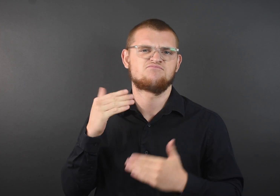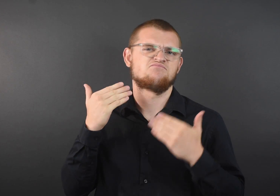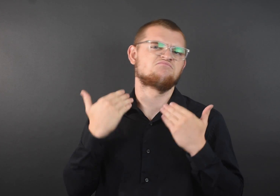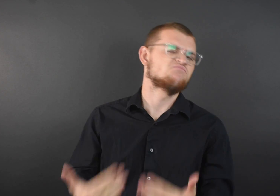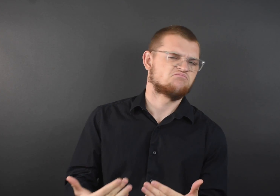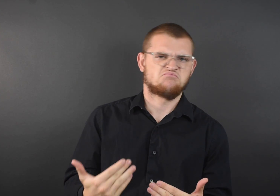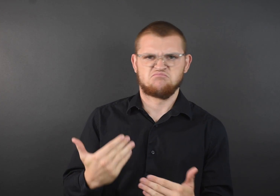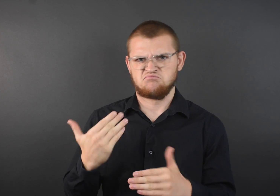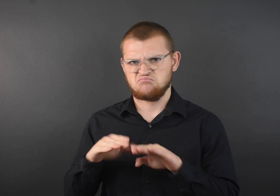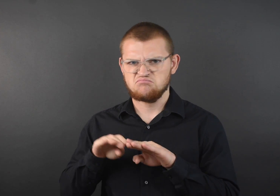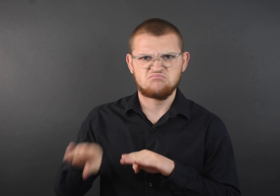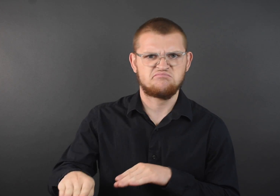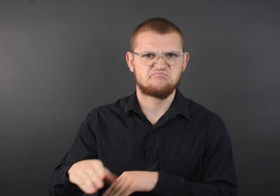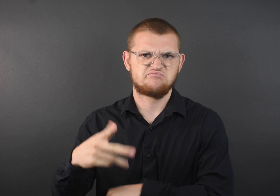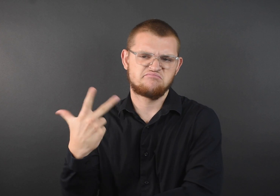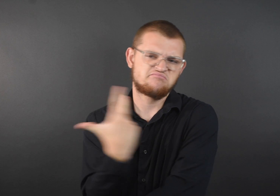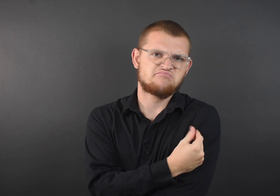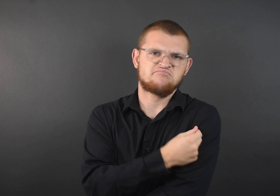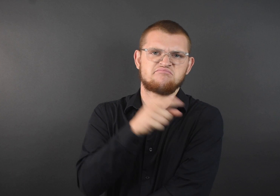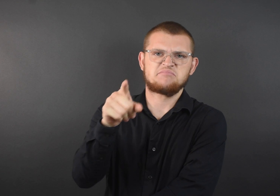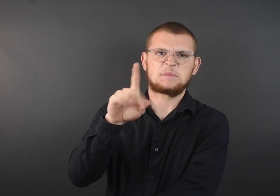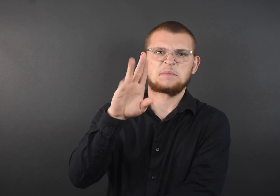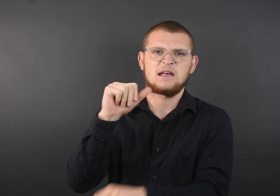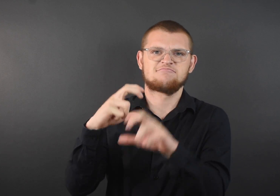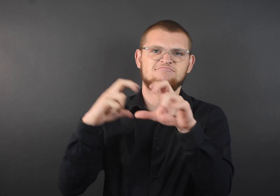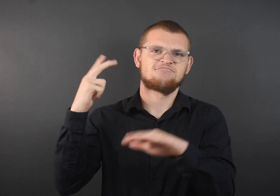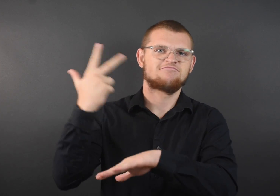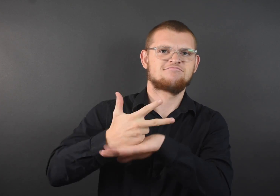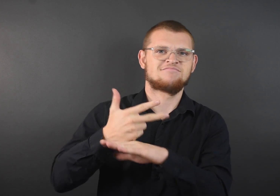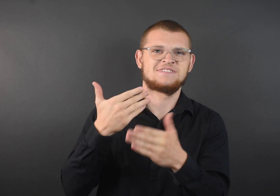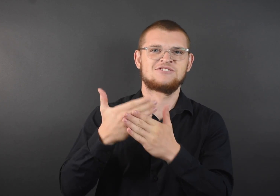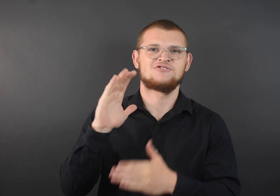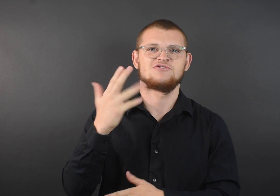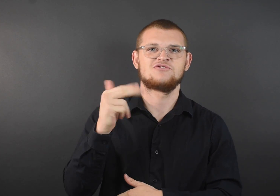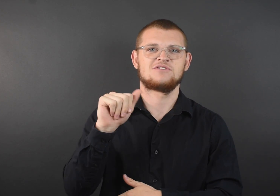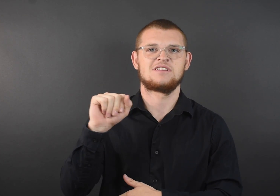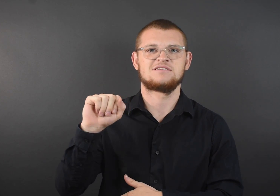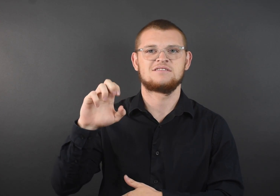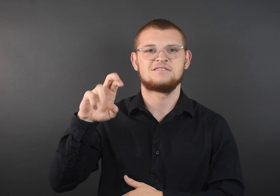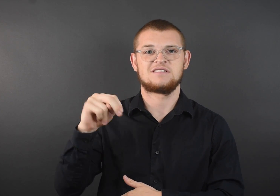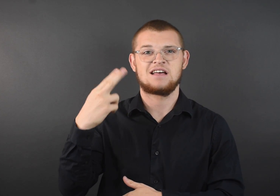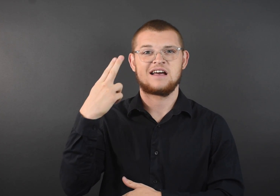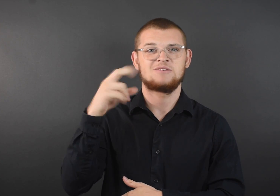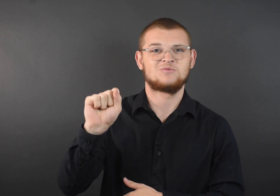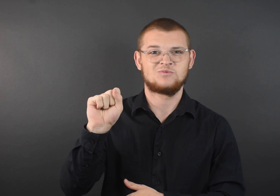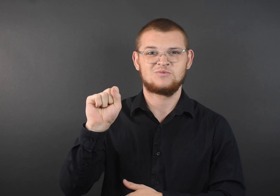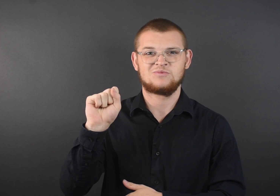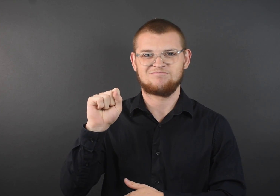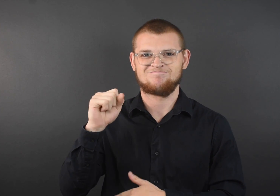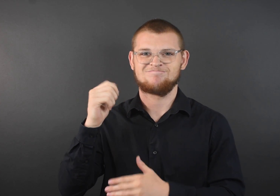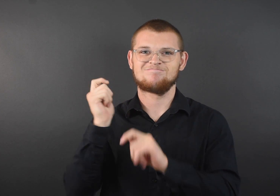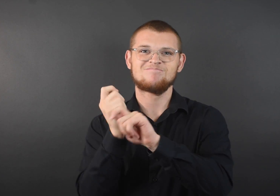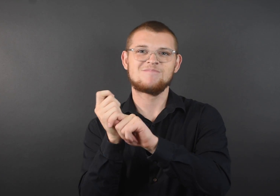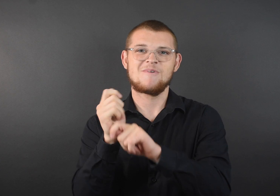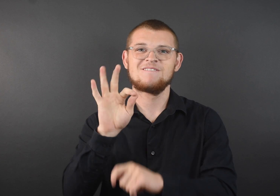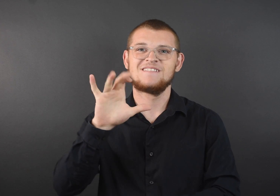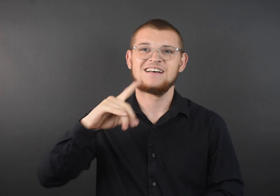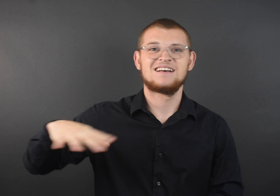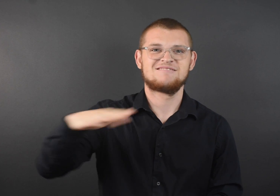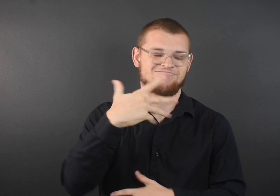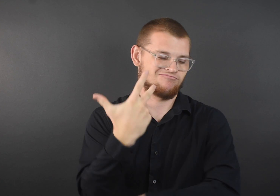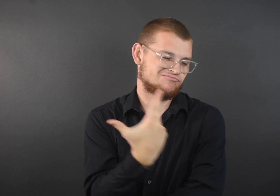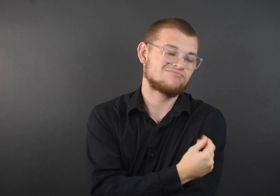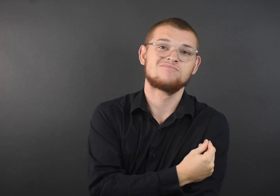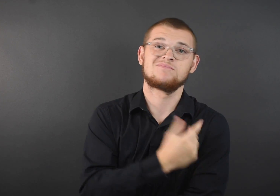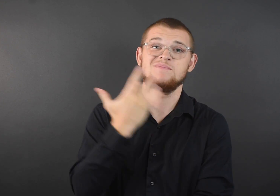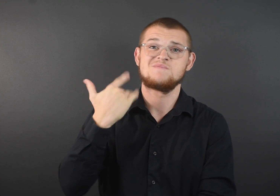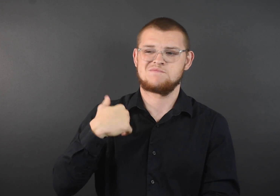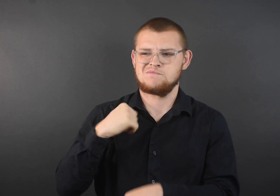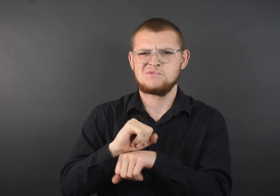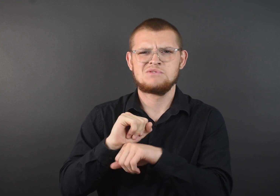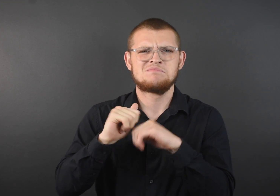vaccine bus parked near the Chanhassen High School ballfields to get his shot.